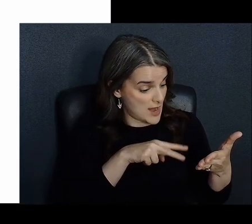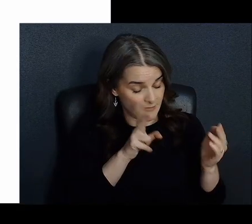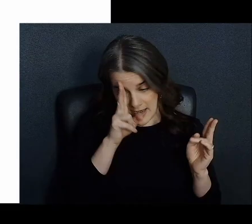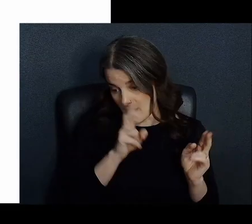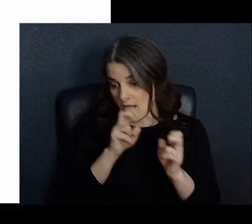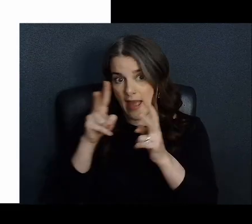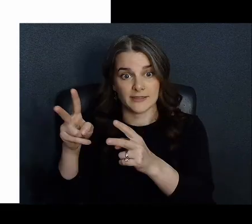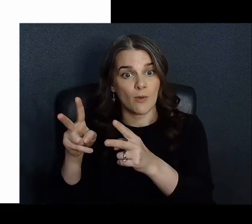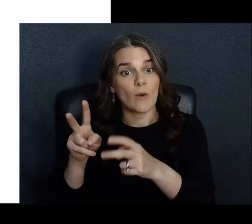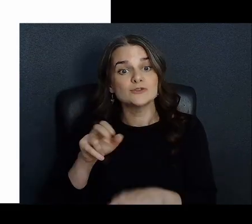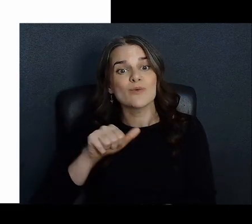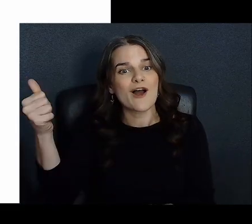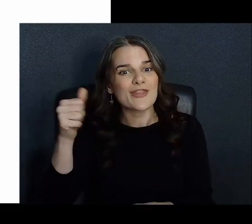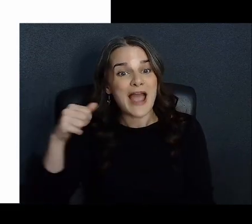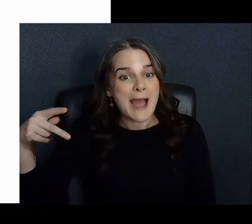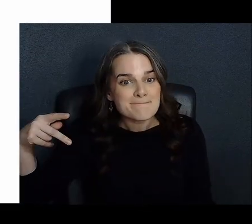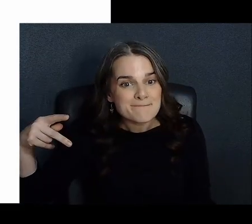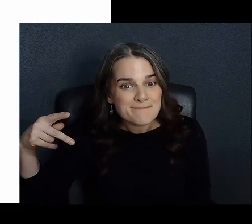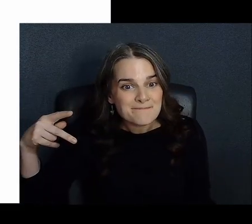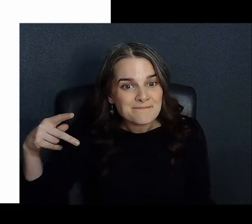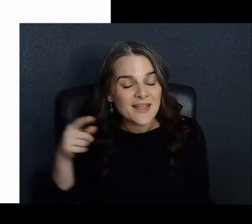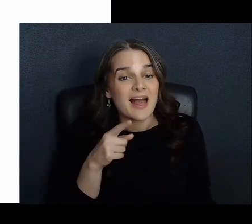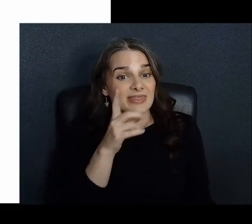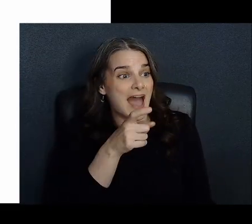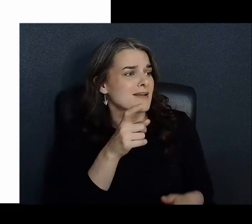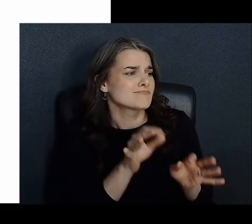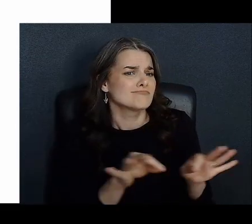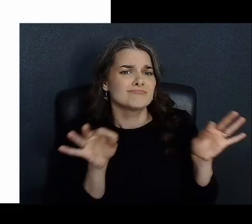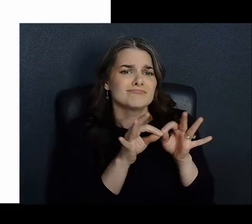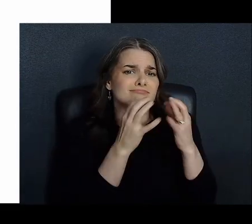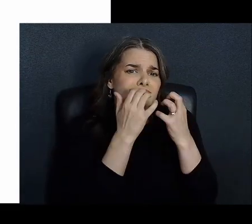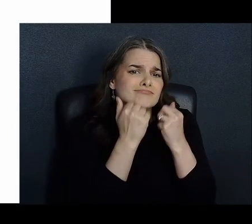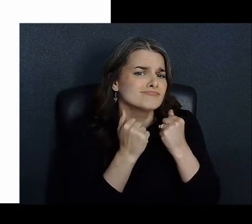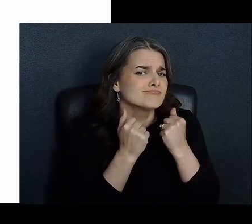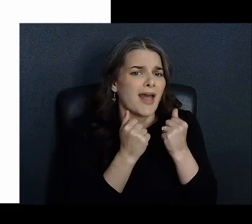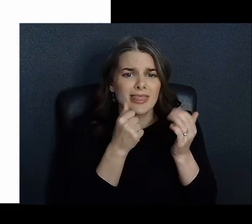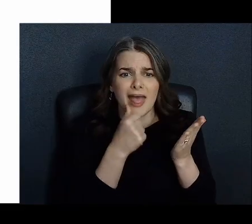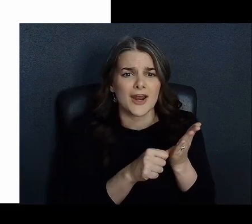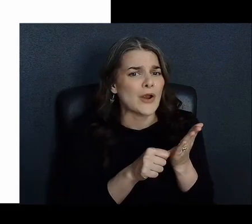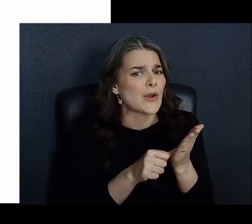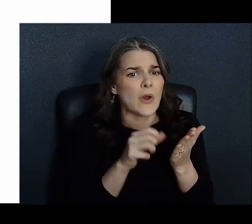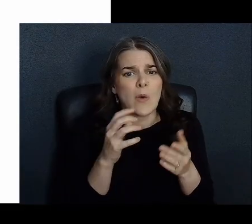So in other words, if you wanted to save that priceless letter that you won that sweepstakes, which I know we still